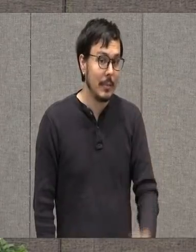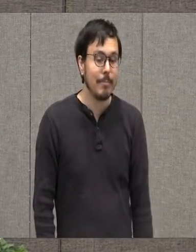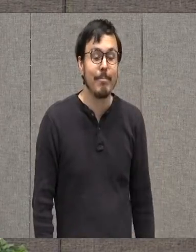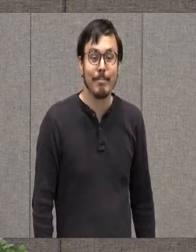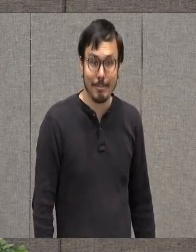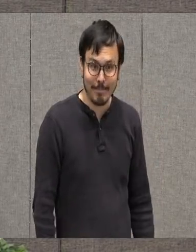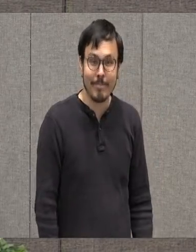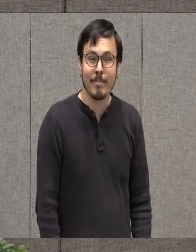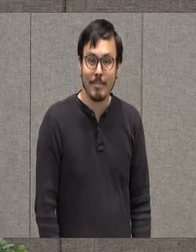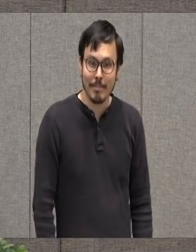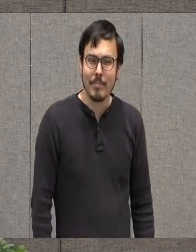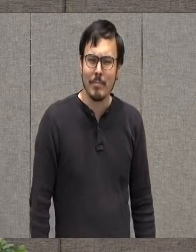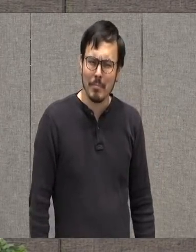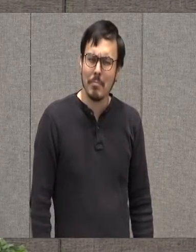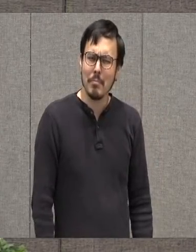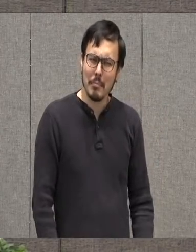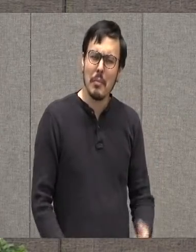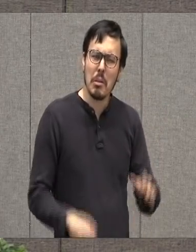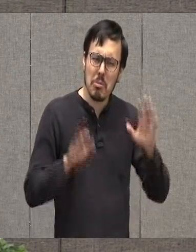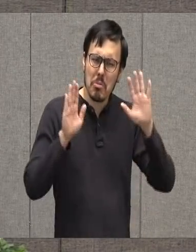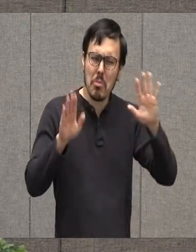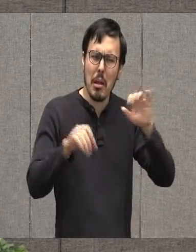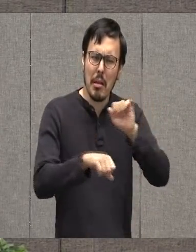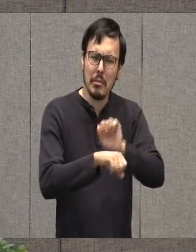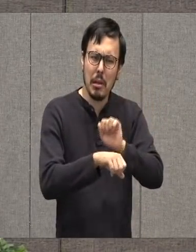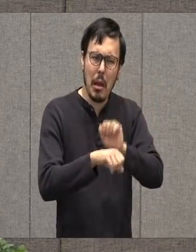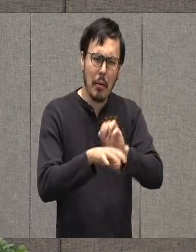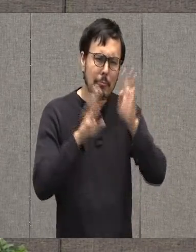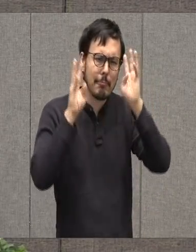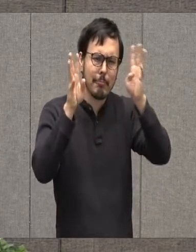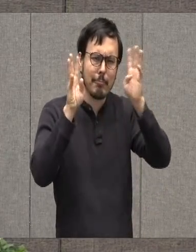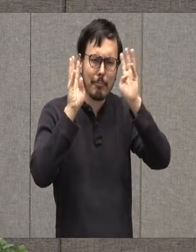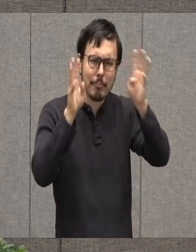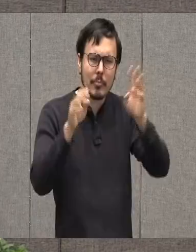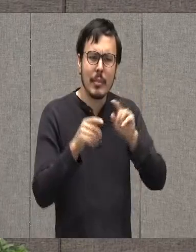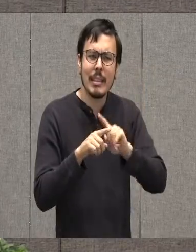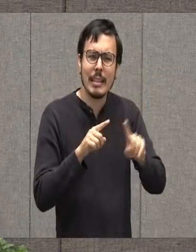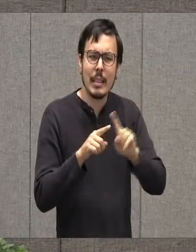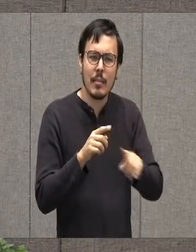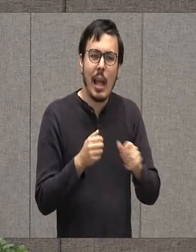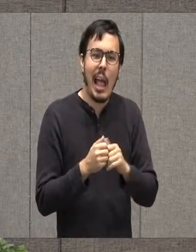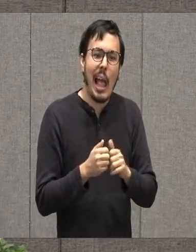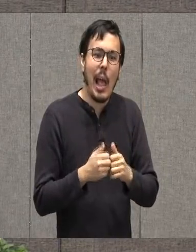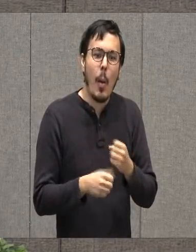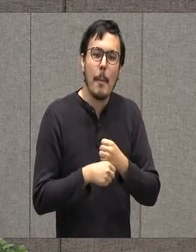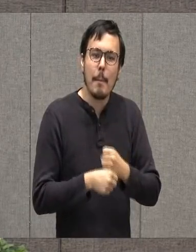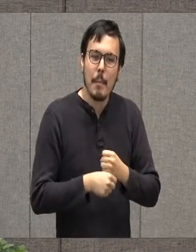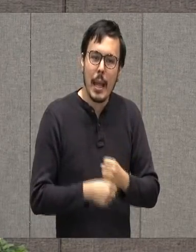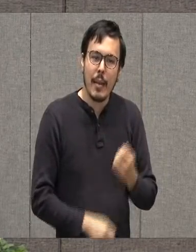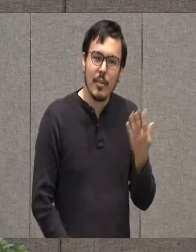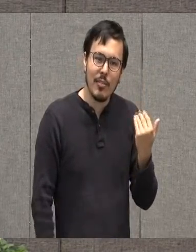We're such a great job coming up with different ways to make 15, and there's so many more different ways